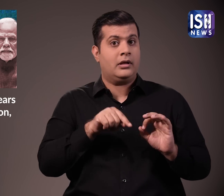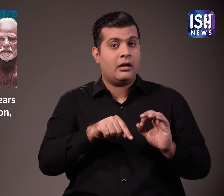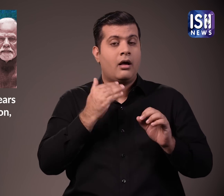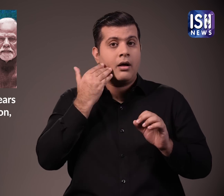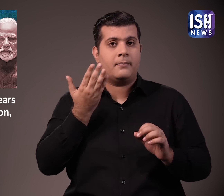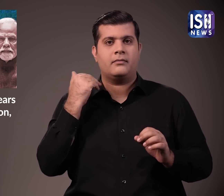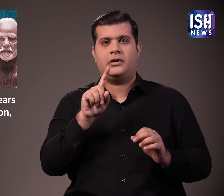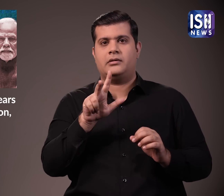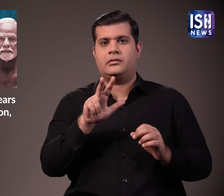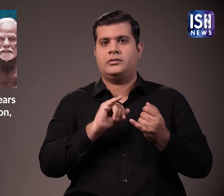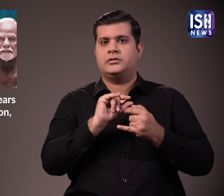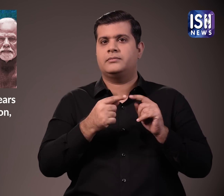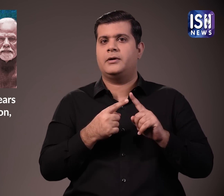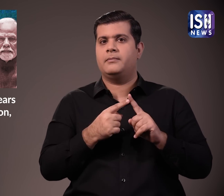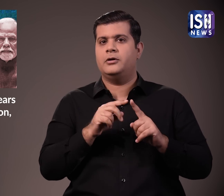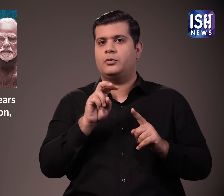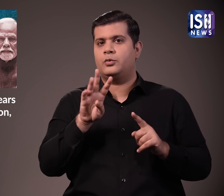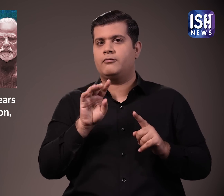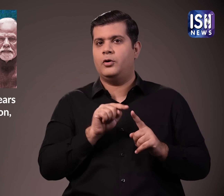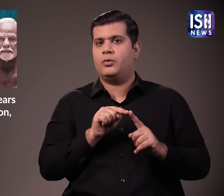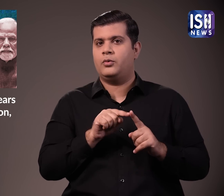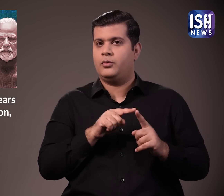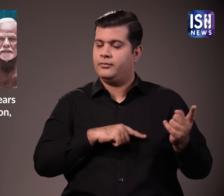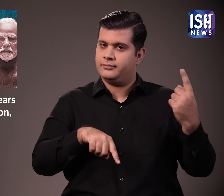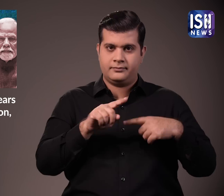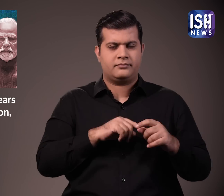It was cleared on 18th September 2024.